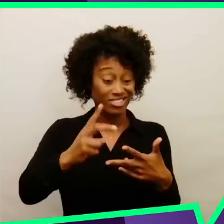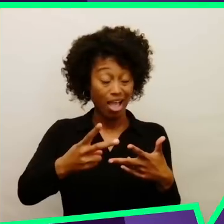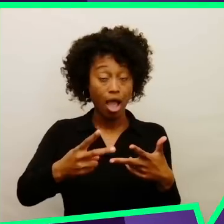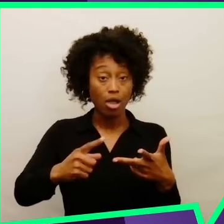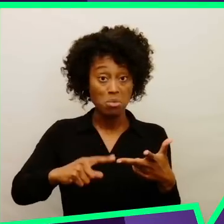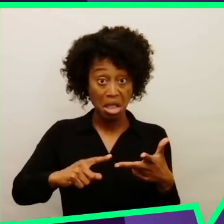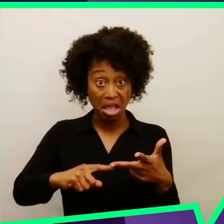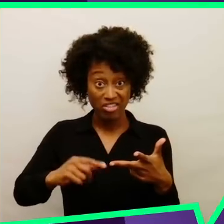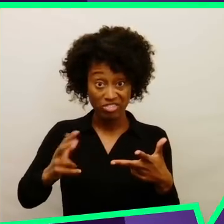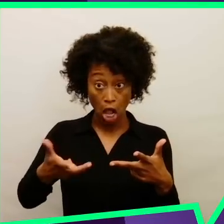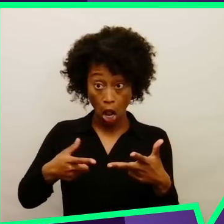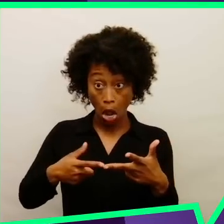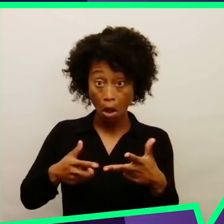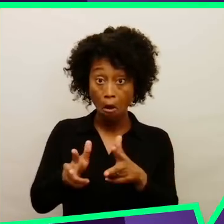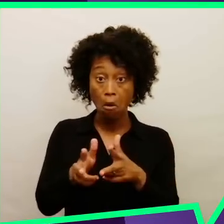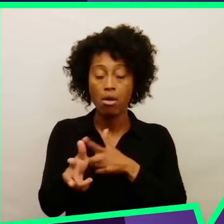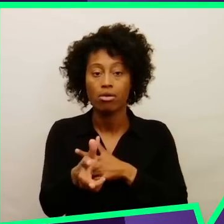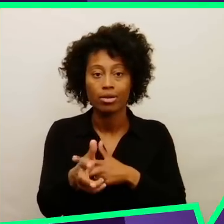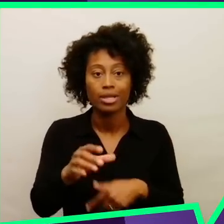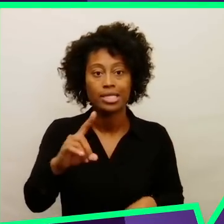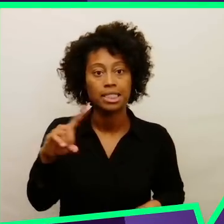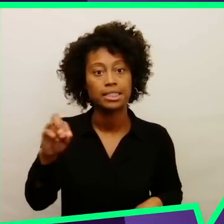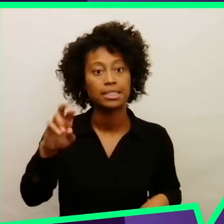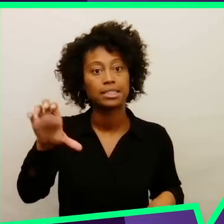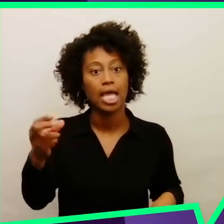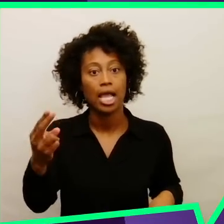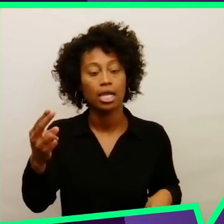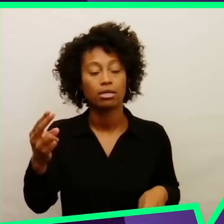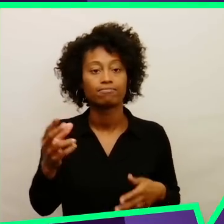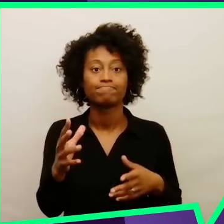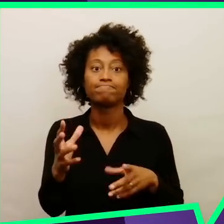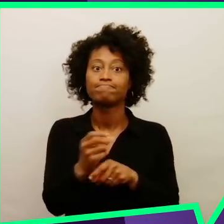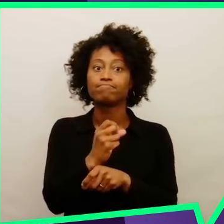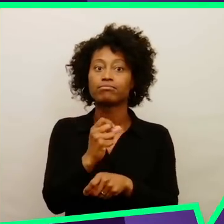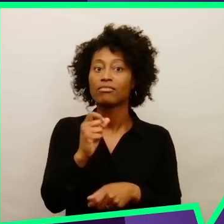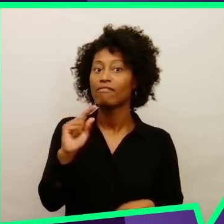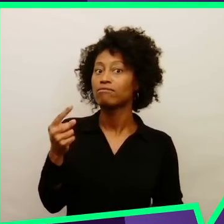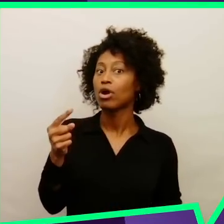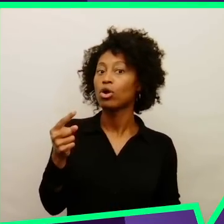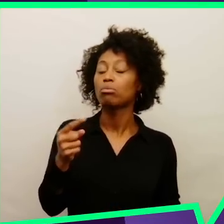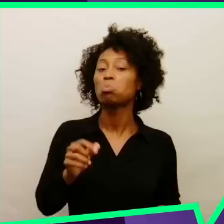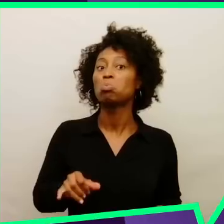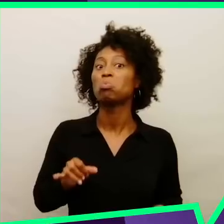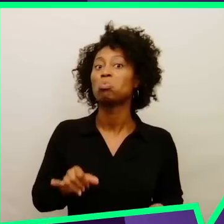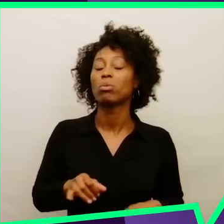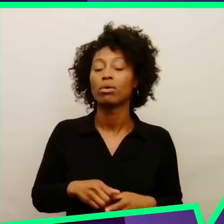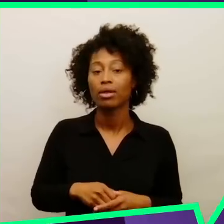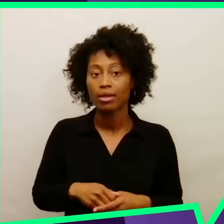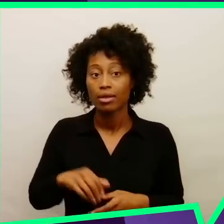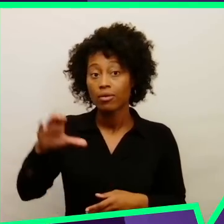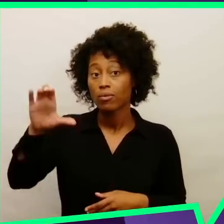But here we have Zach in first. And this is Colin, we are--